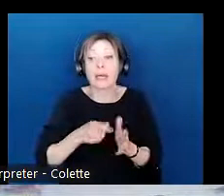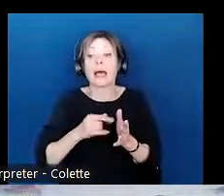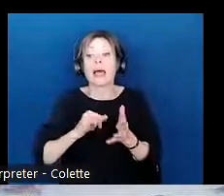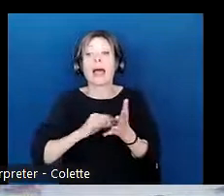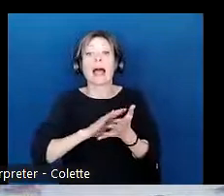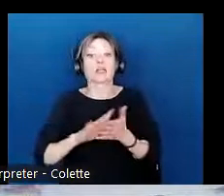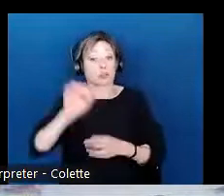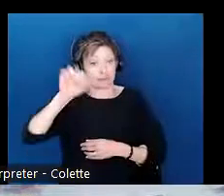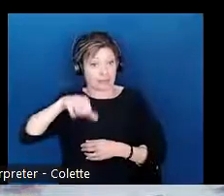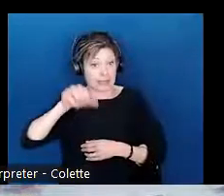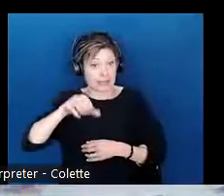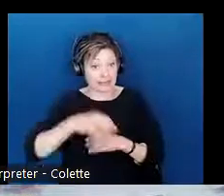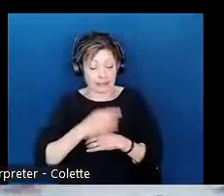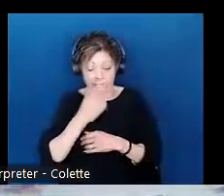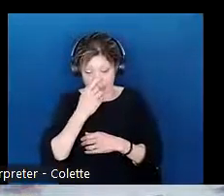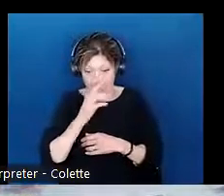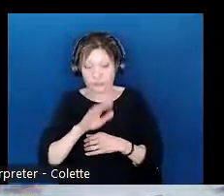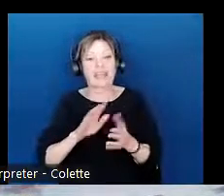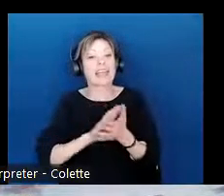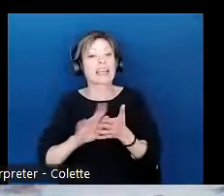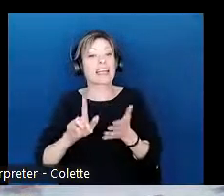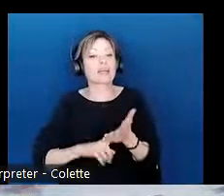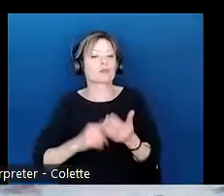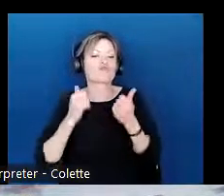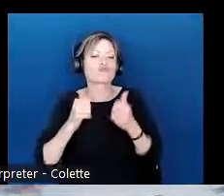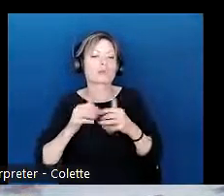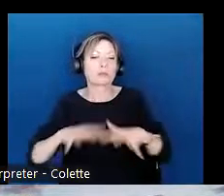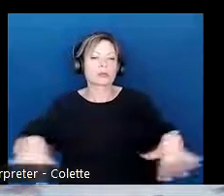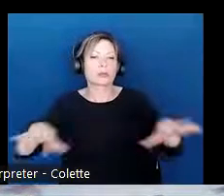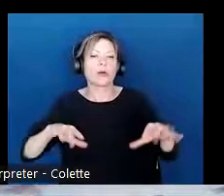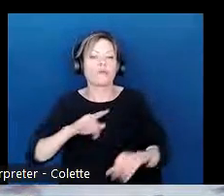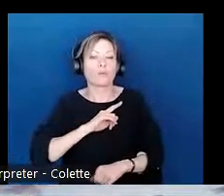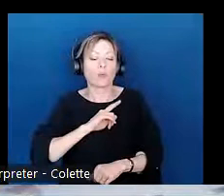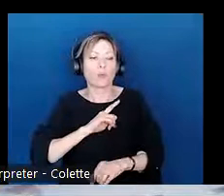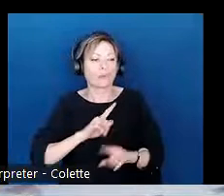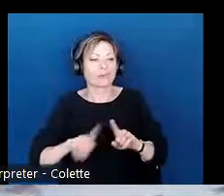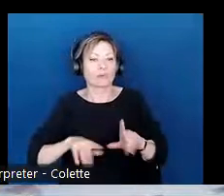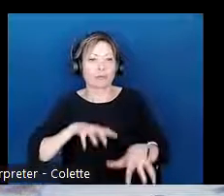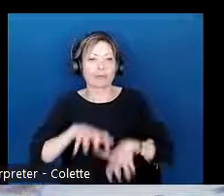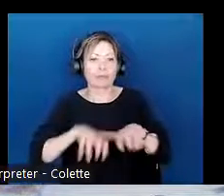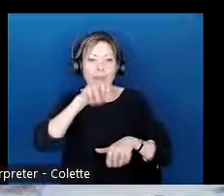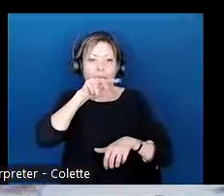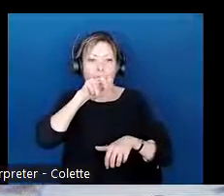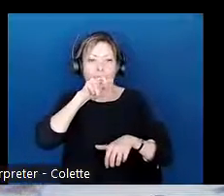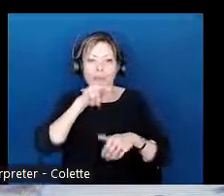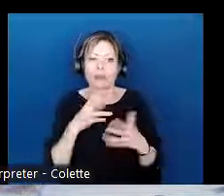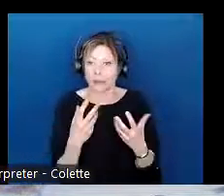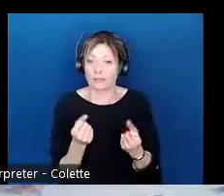habitat for our native reptiles so um we're lucky In Surrey that we have all